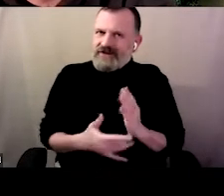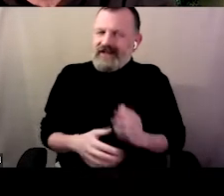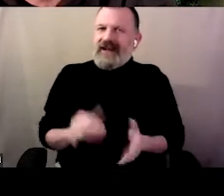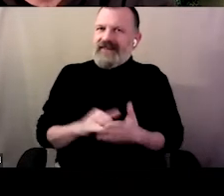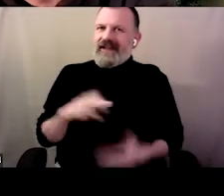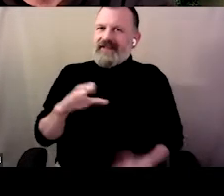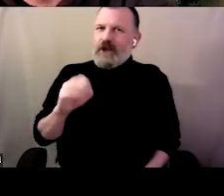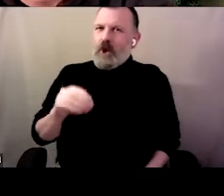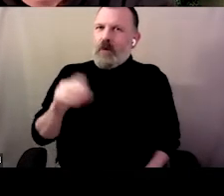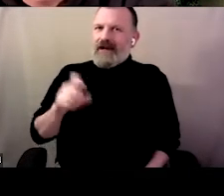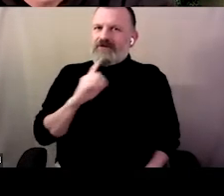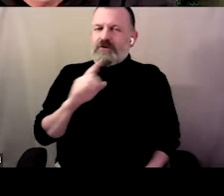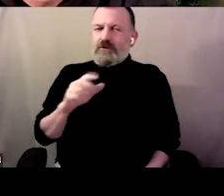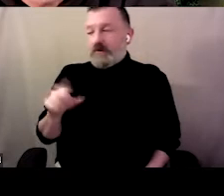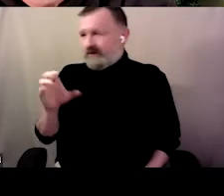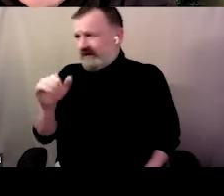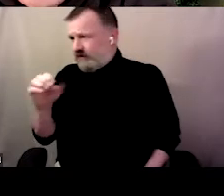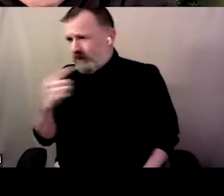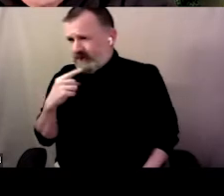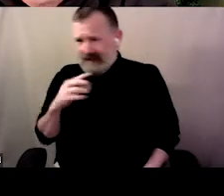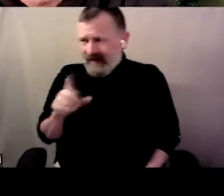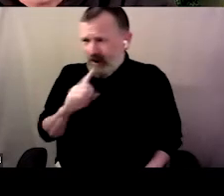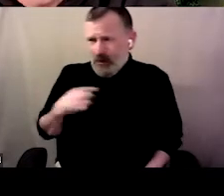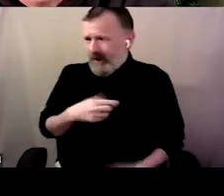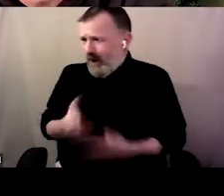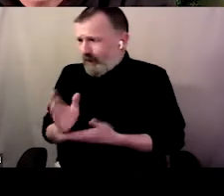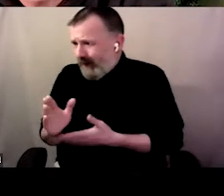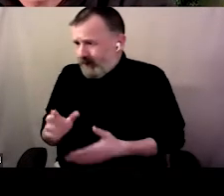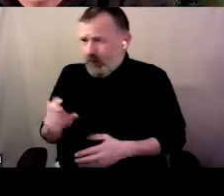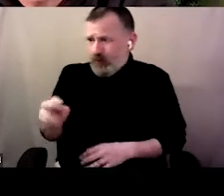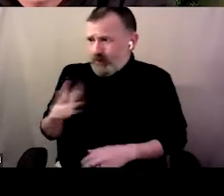CalebBarlow: See some go, are we Rick Mislan: Are we OK. CalebBarlow: We have a problem. Yeah, yeah.